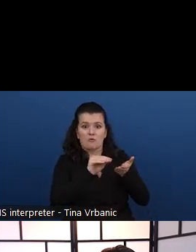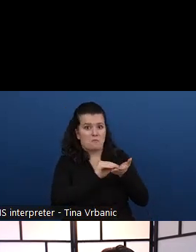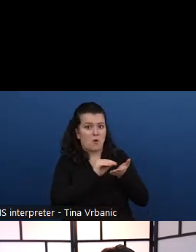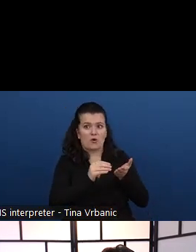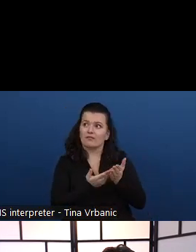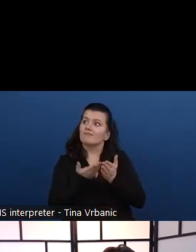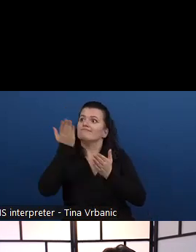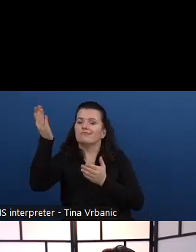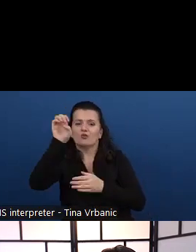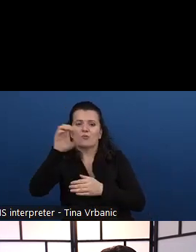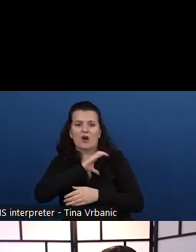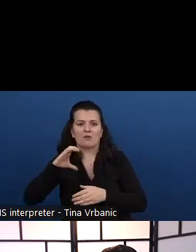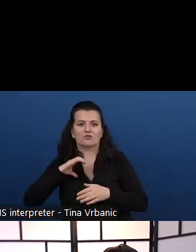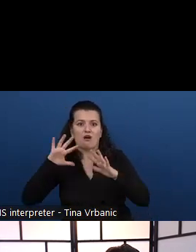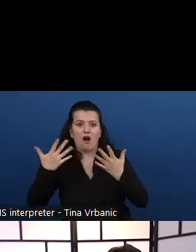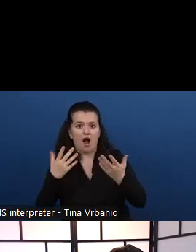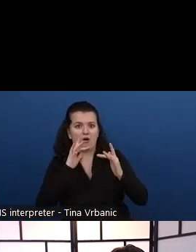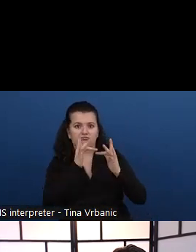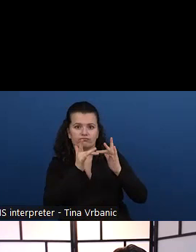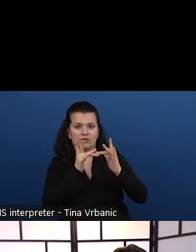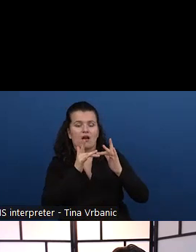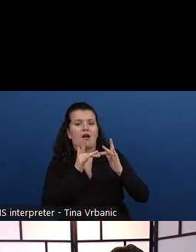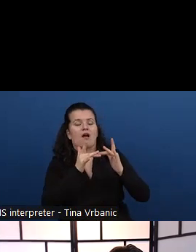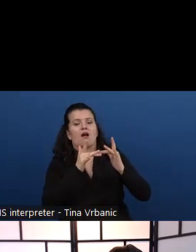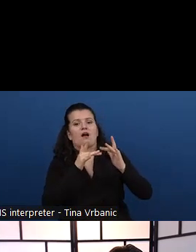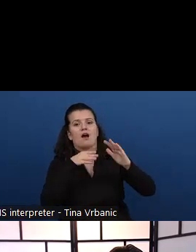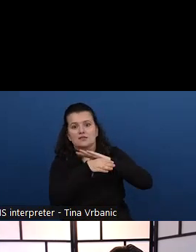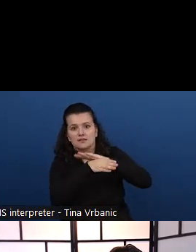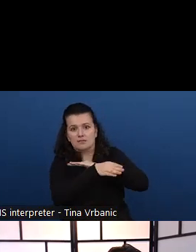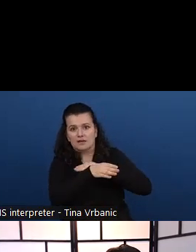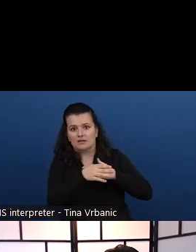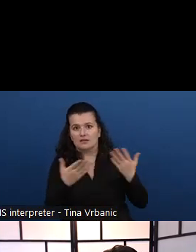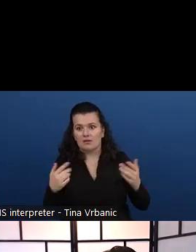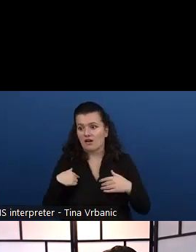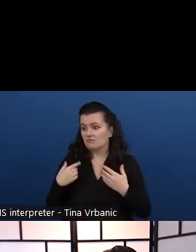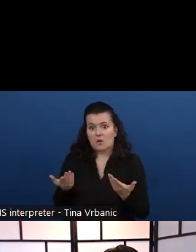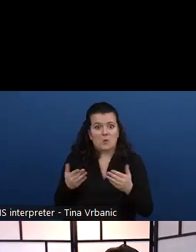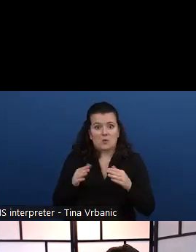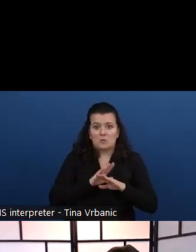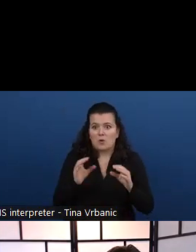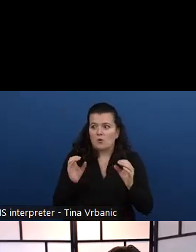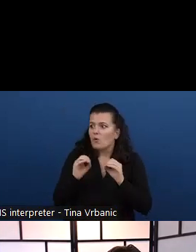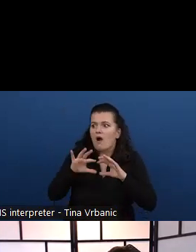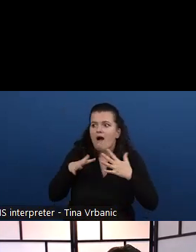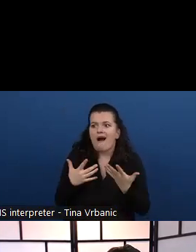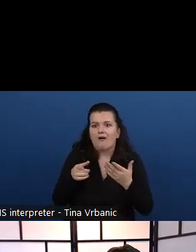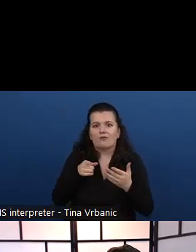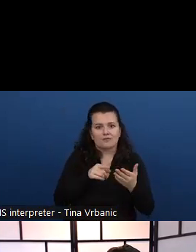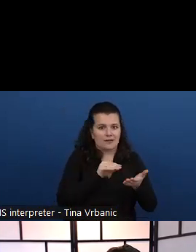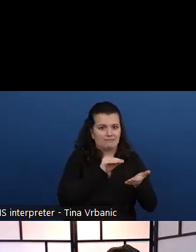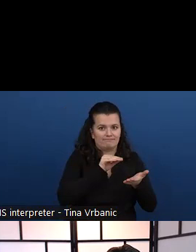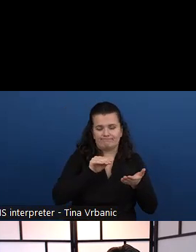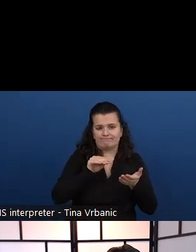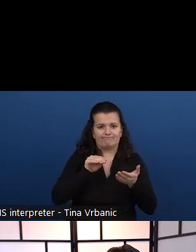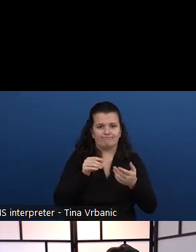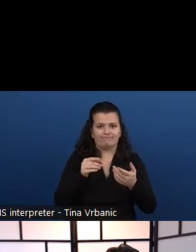to collect these accessibility statements, even if it was in the decree.